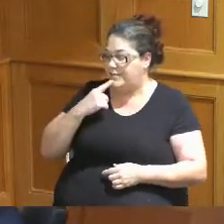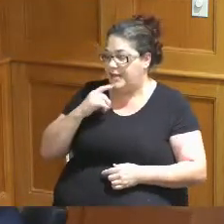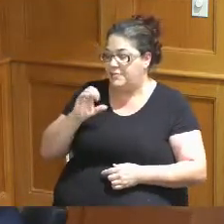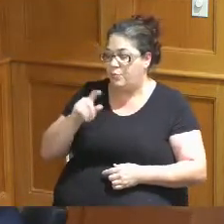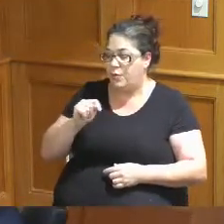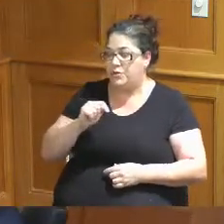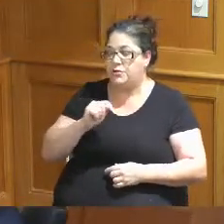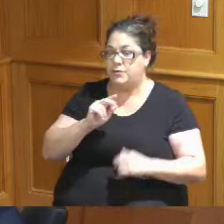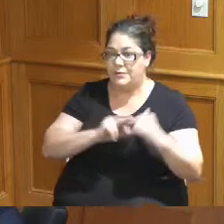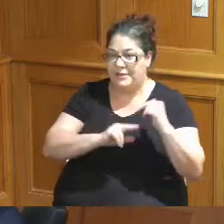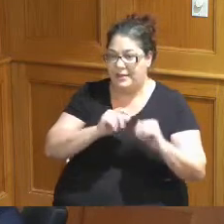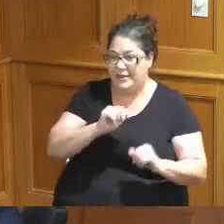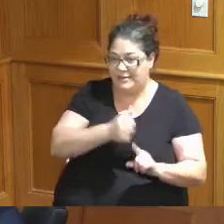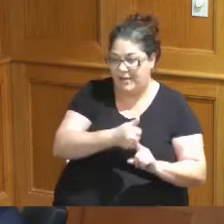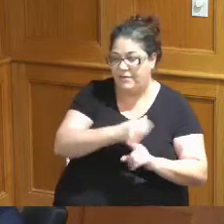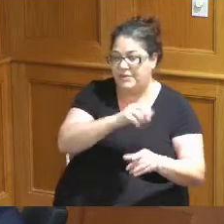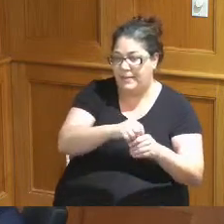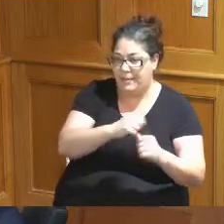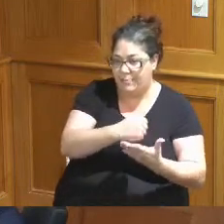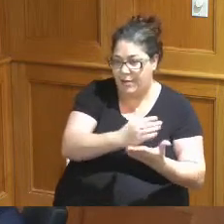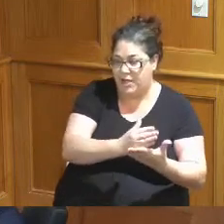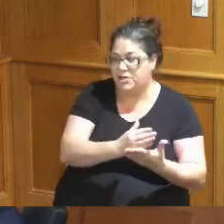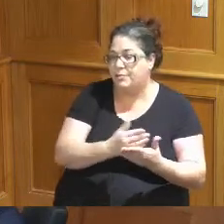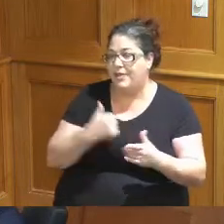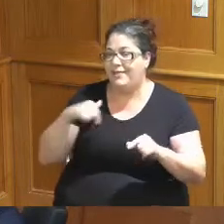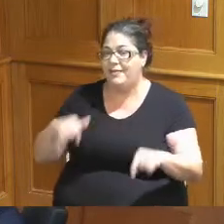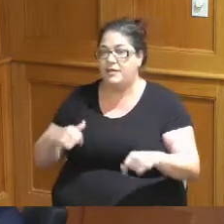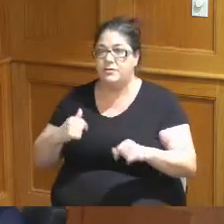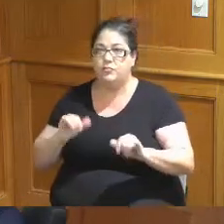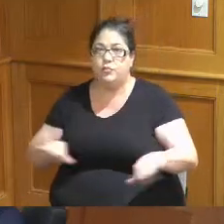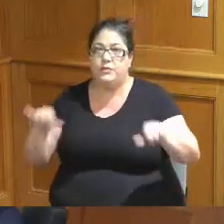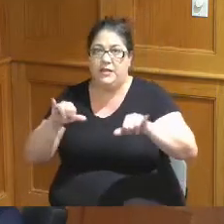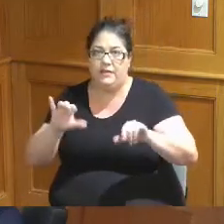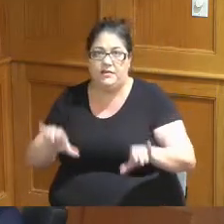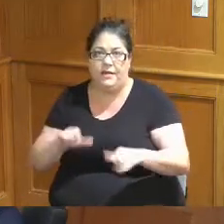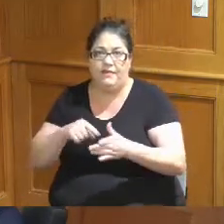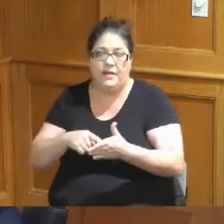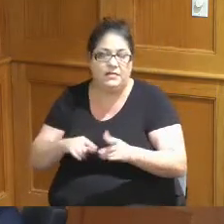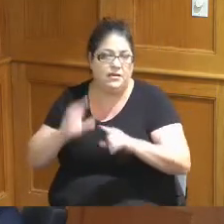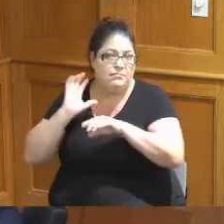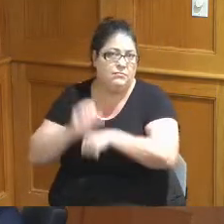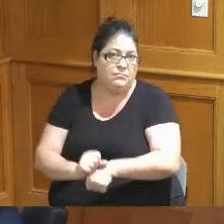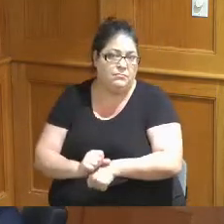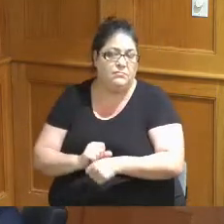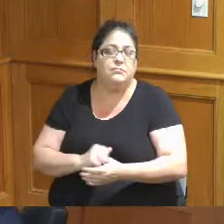issue is something that we have routinely done as a matter of practice and absent directly to